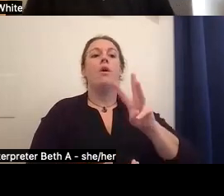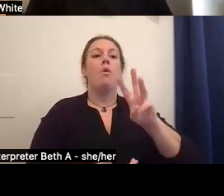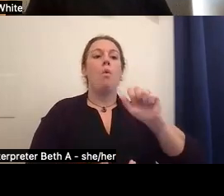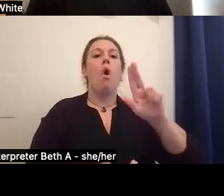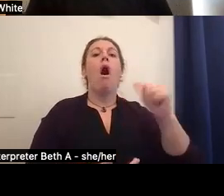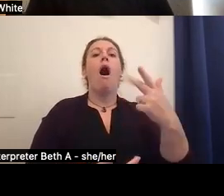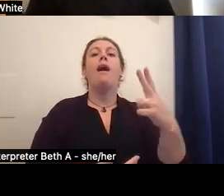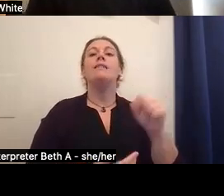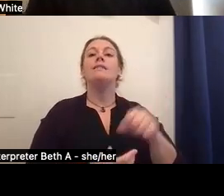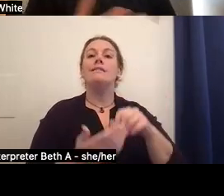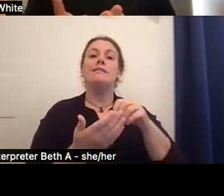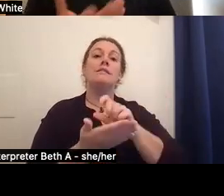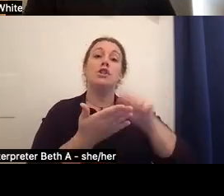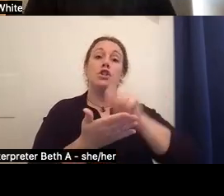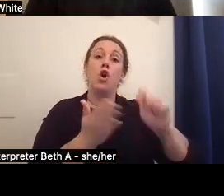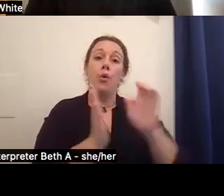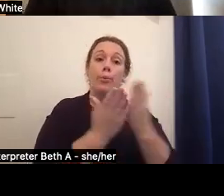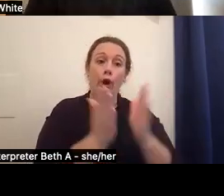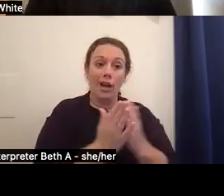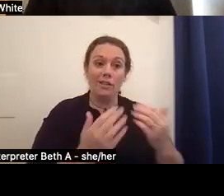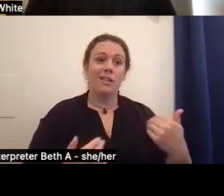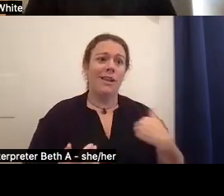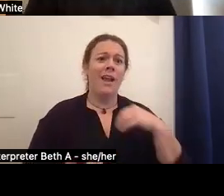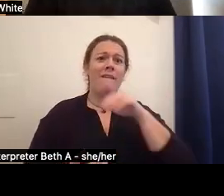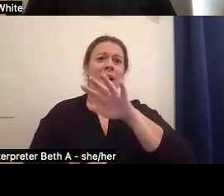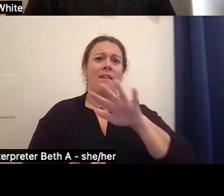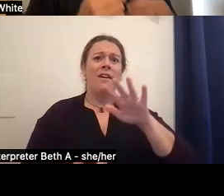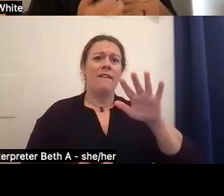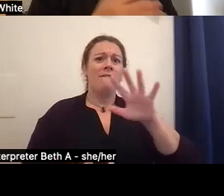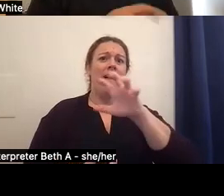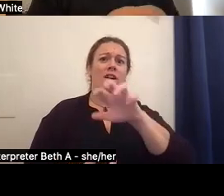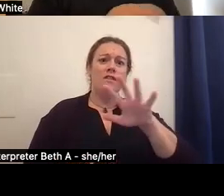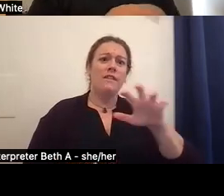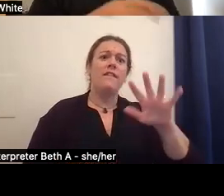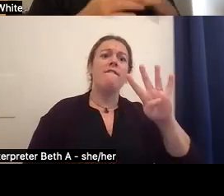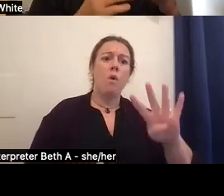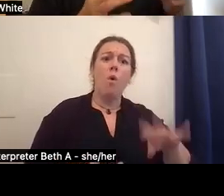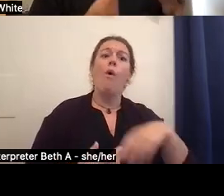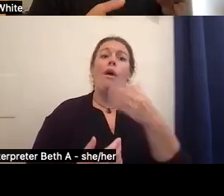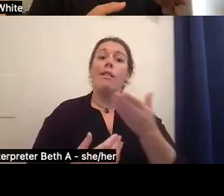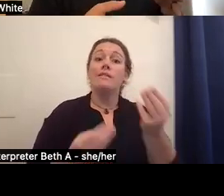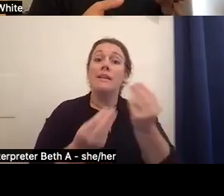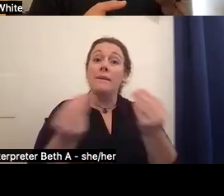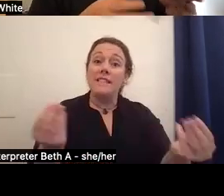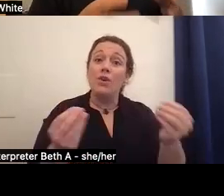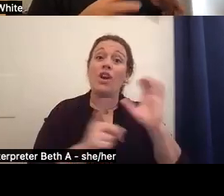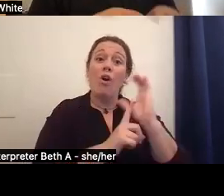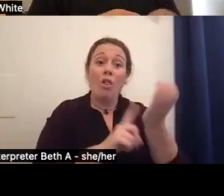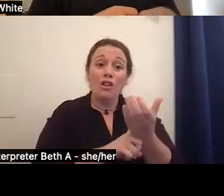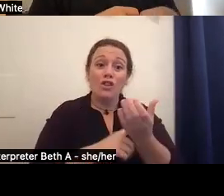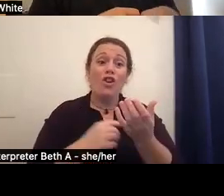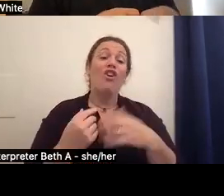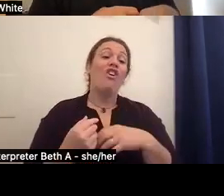of material culture, his 55 field notebooks during his visits are are part of the project as well,